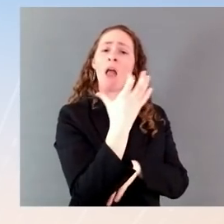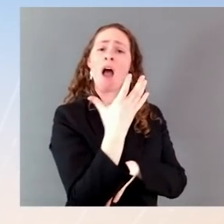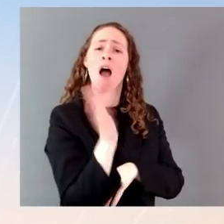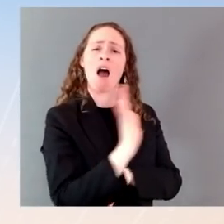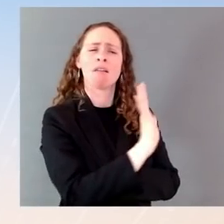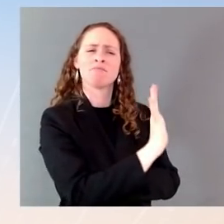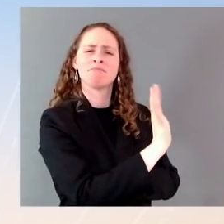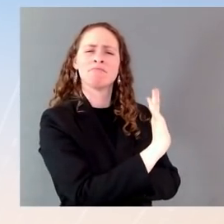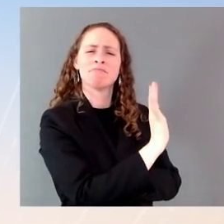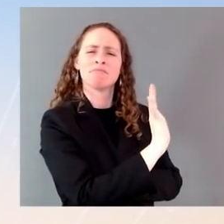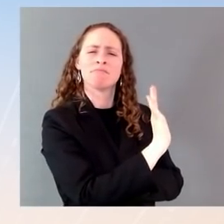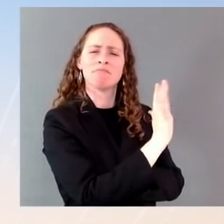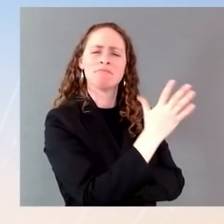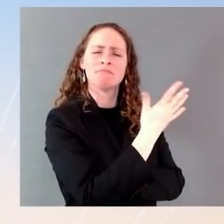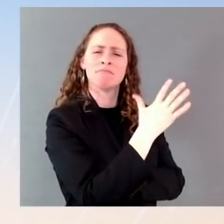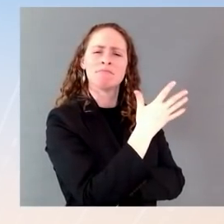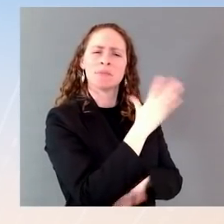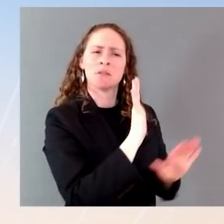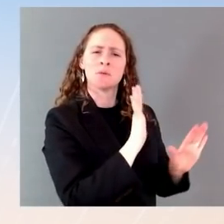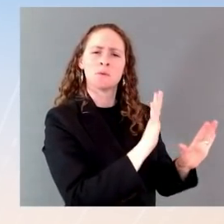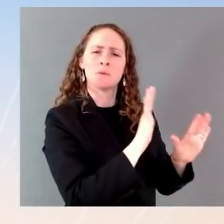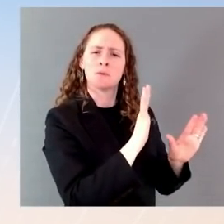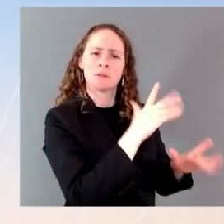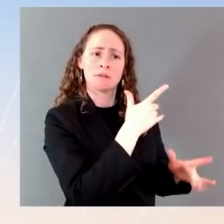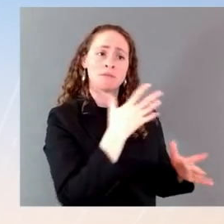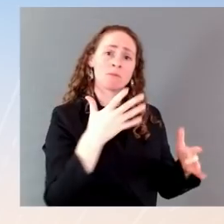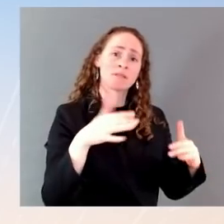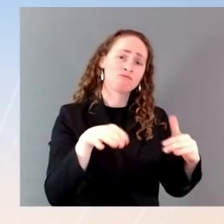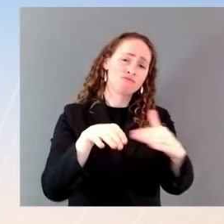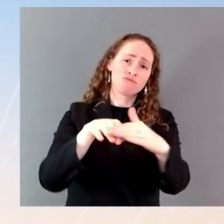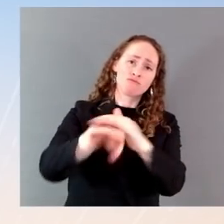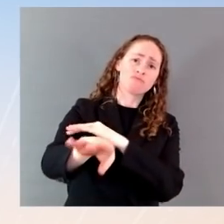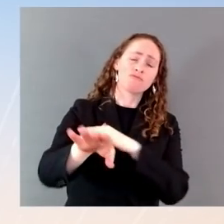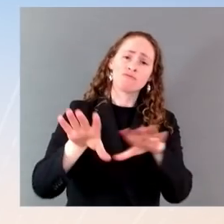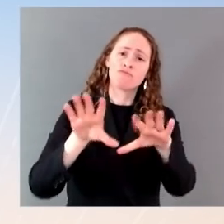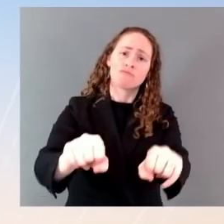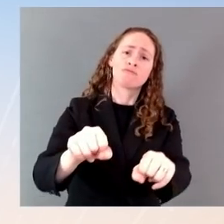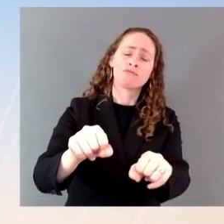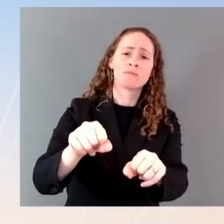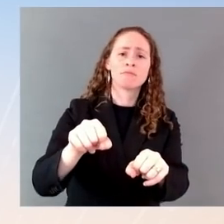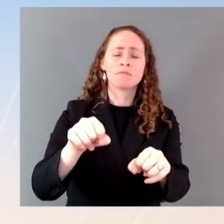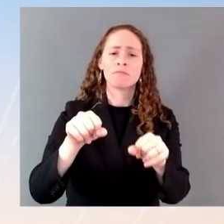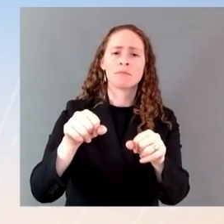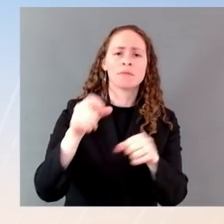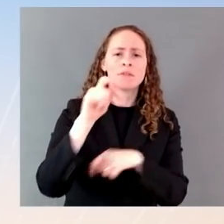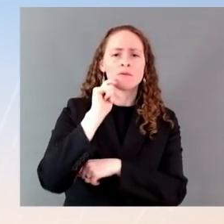that should it choose to engage in such an invasion, there will be those consequences.